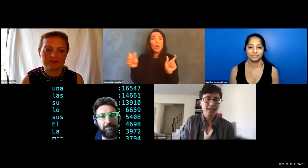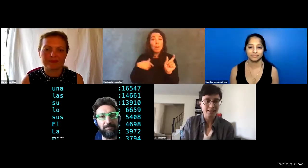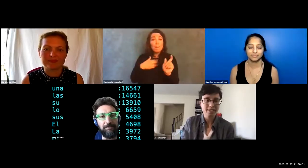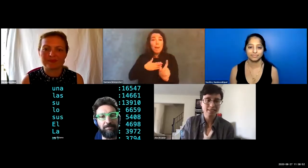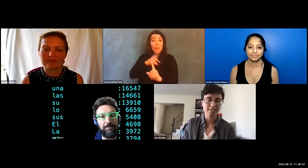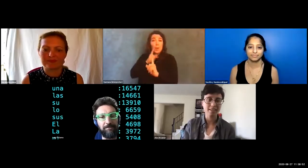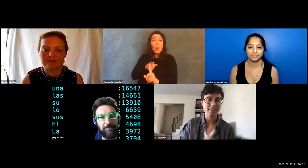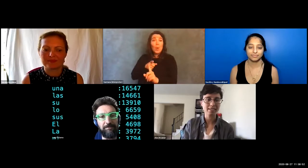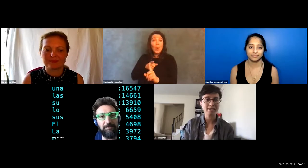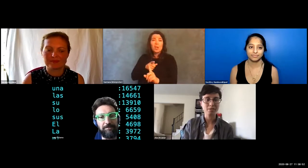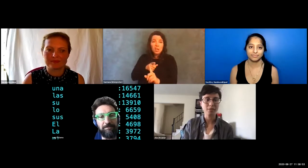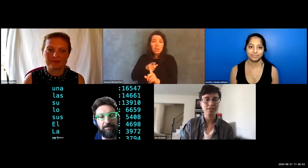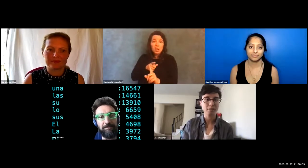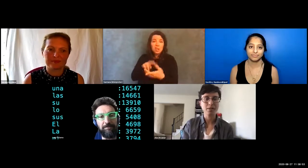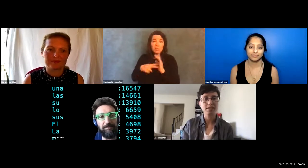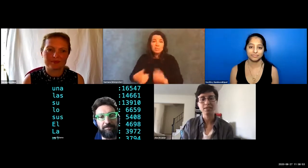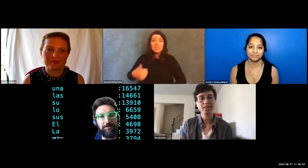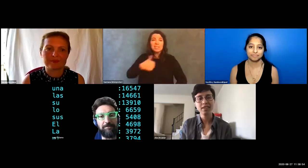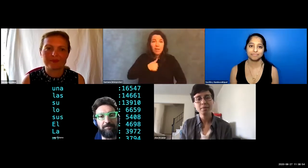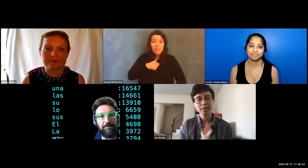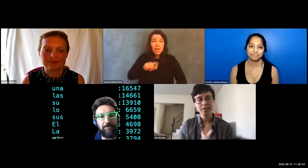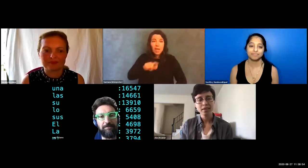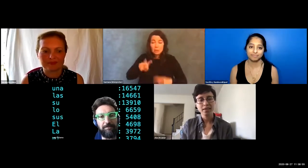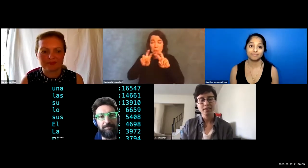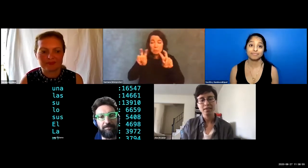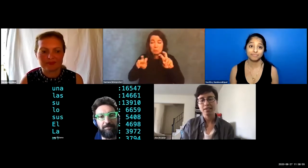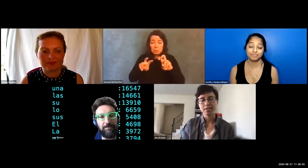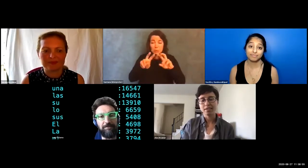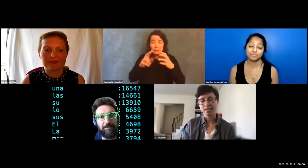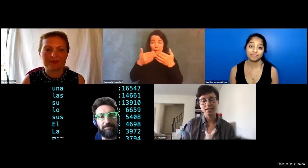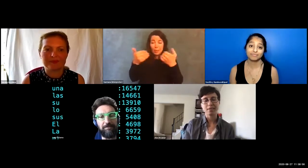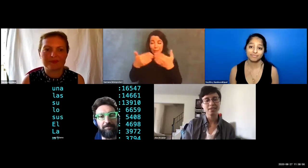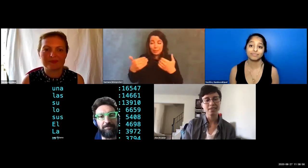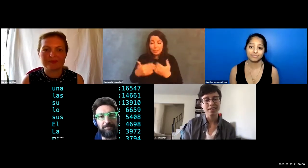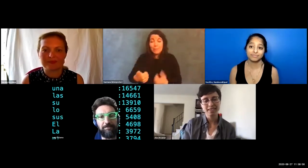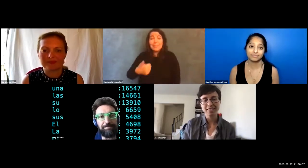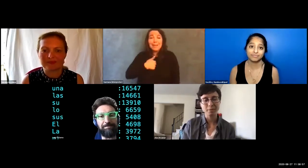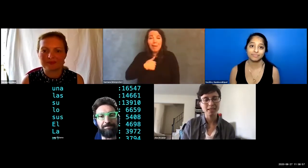through hand to look at that stuff because the parser isn't good enough to tell us the